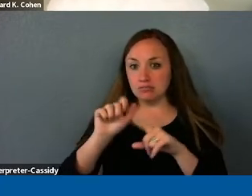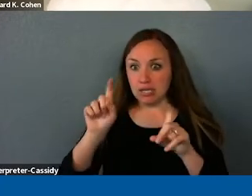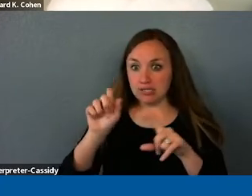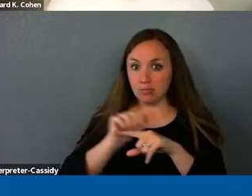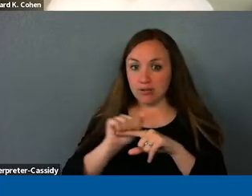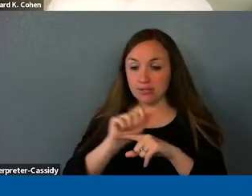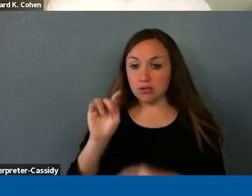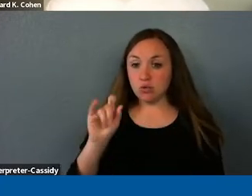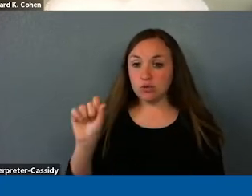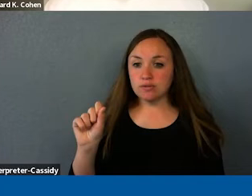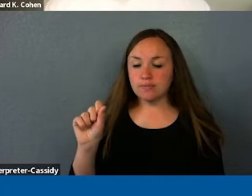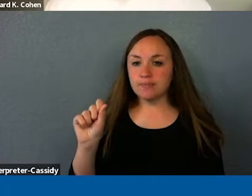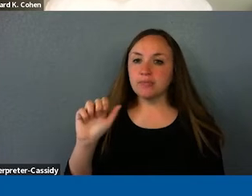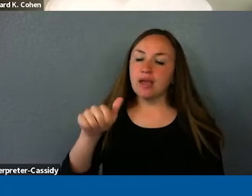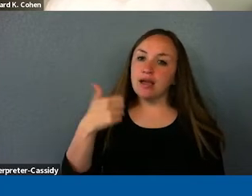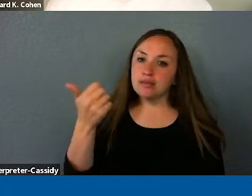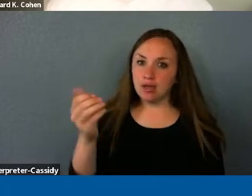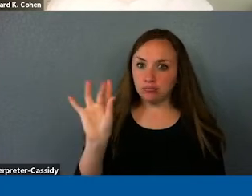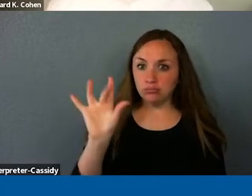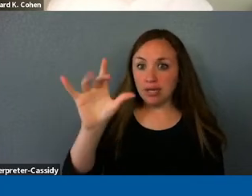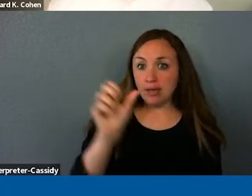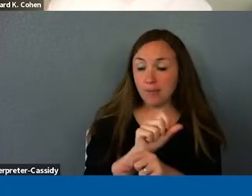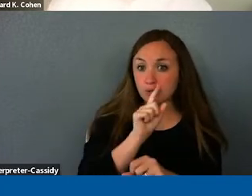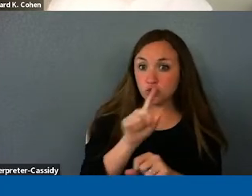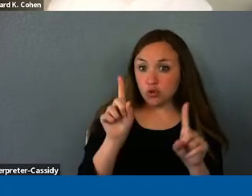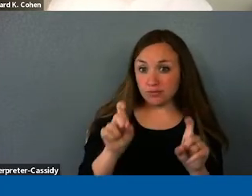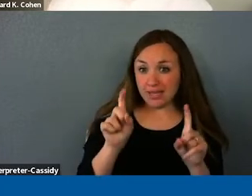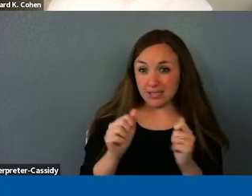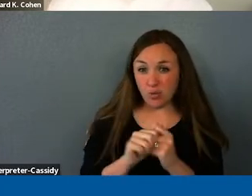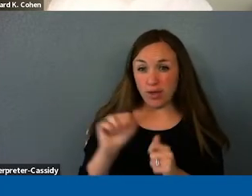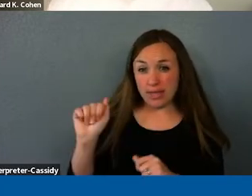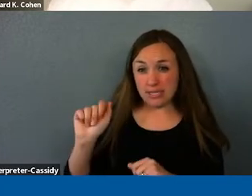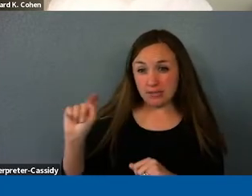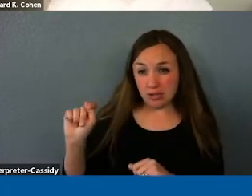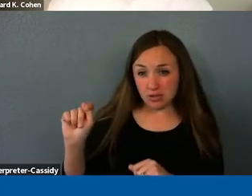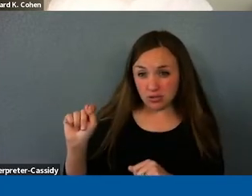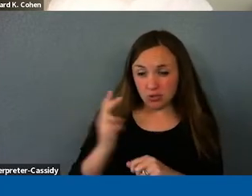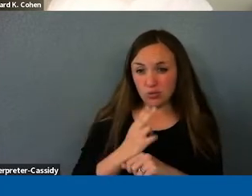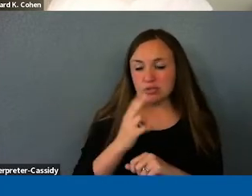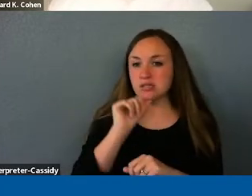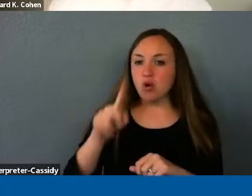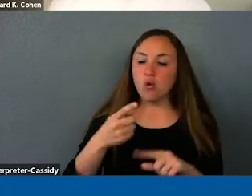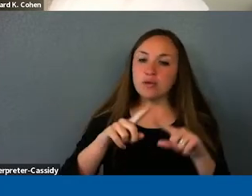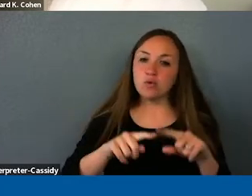So, just another prompt to make sure that you're actually testing with assisted technologies and not just relying on the inclusion of ARIA